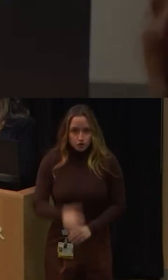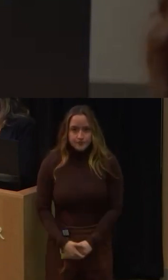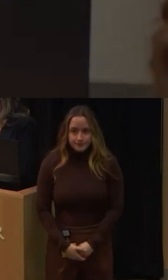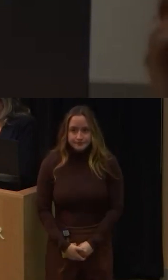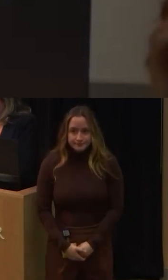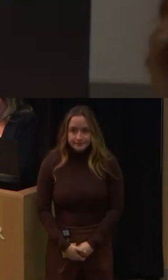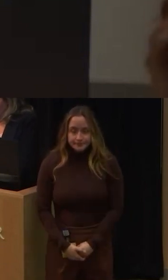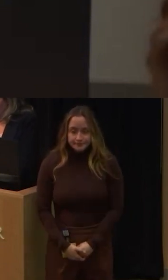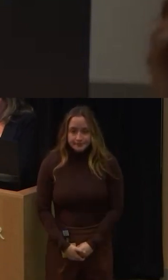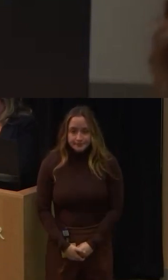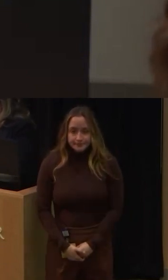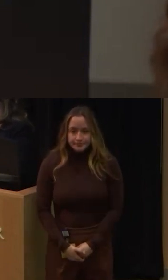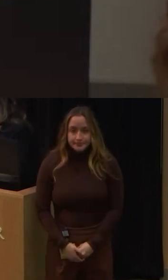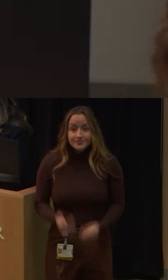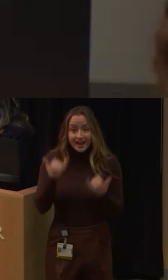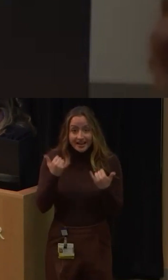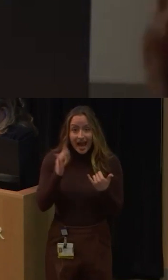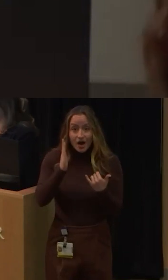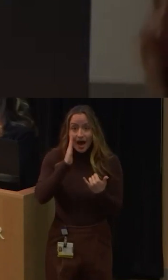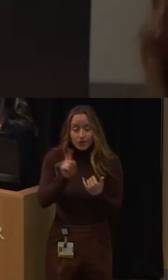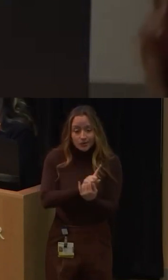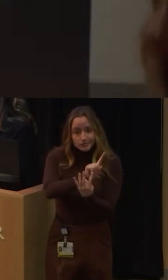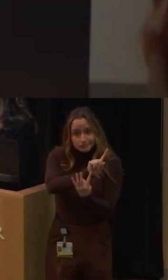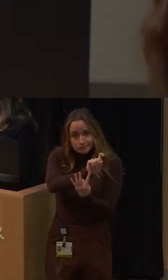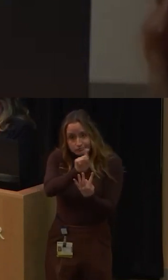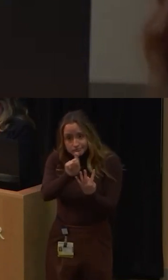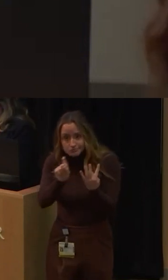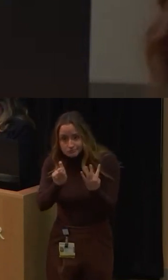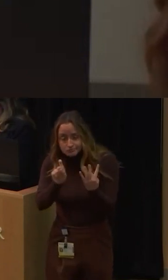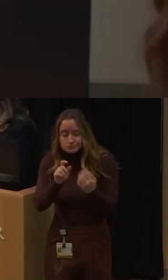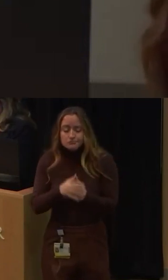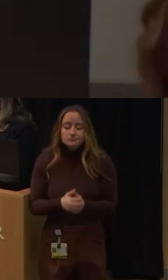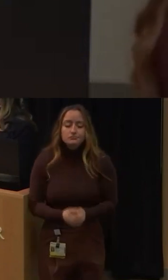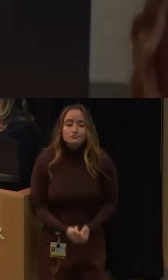I'm gonna ask each one of our panelists the following question.